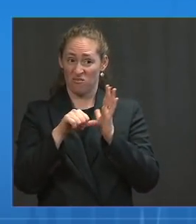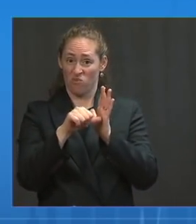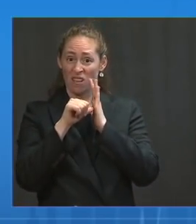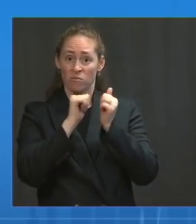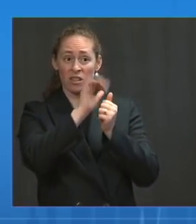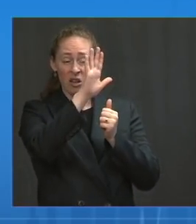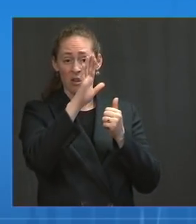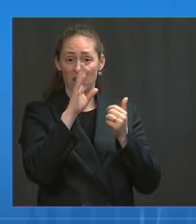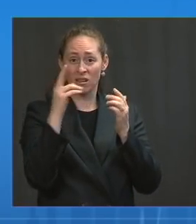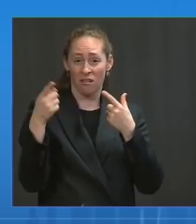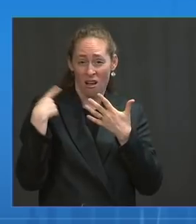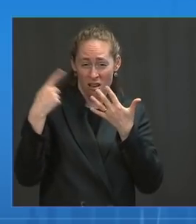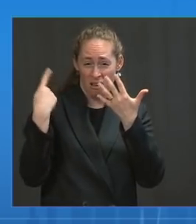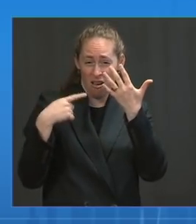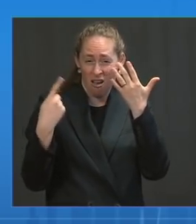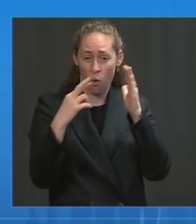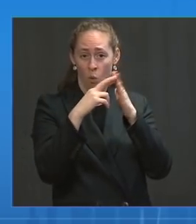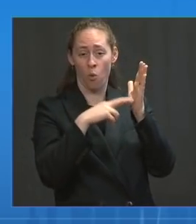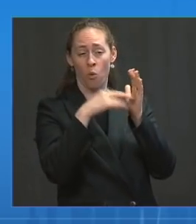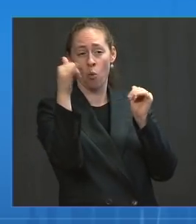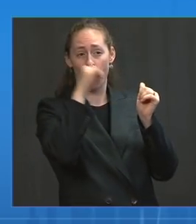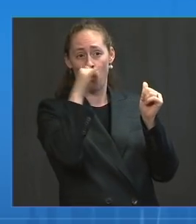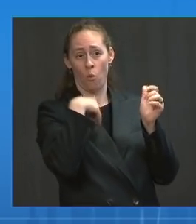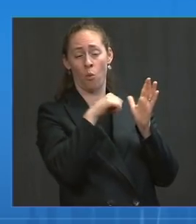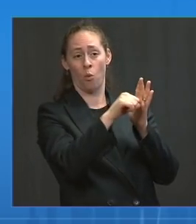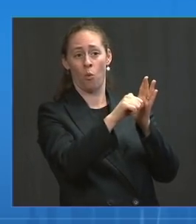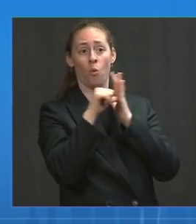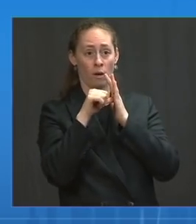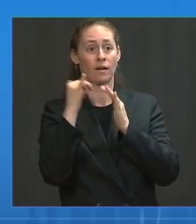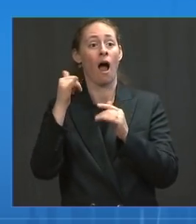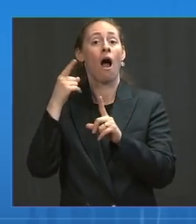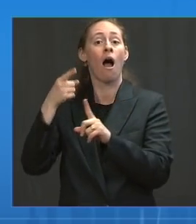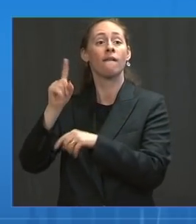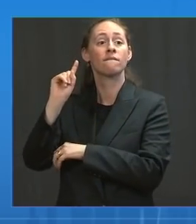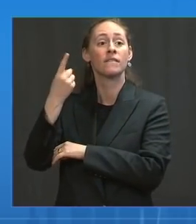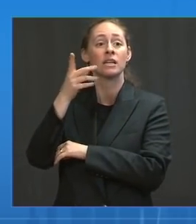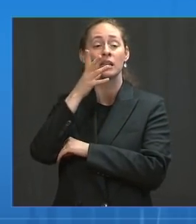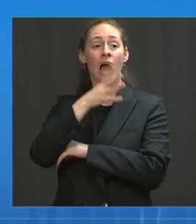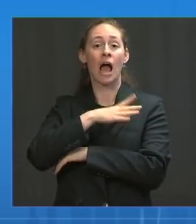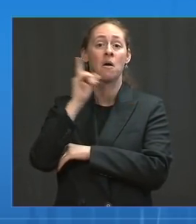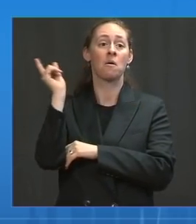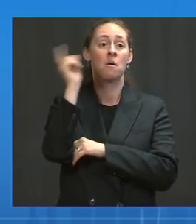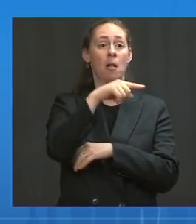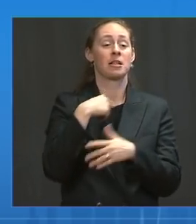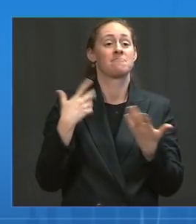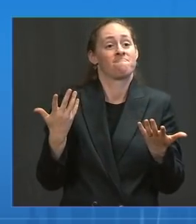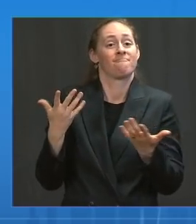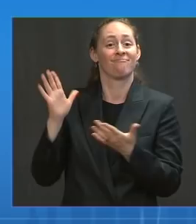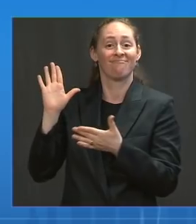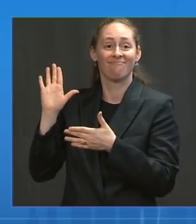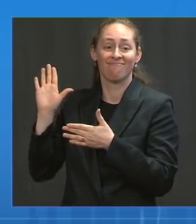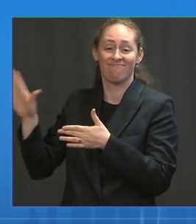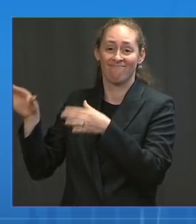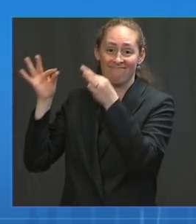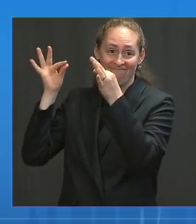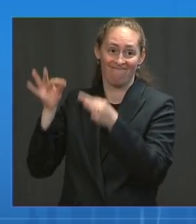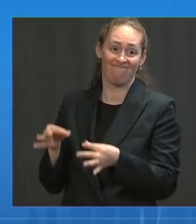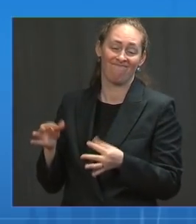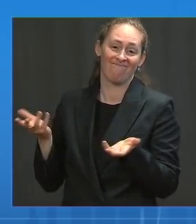The question about the first lady going there, I think that's going to be up to the first lady. I believe that there's no reason right now,